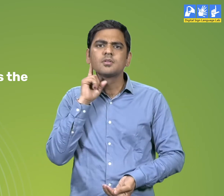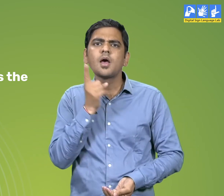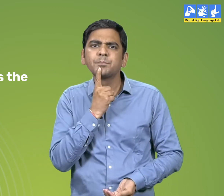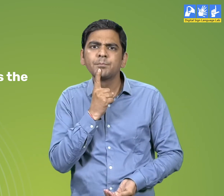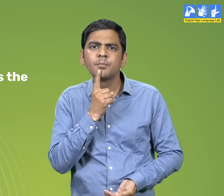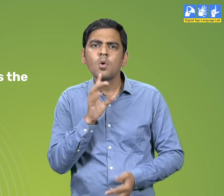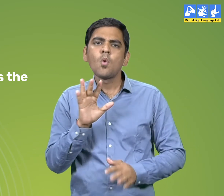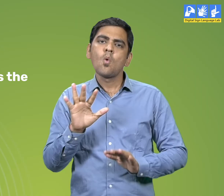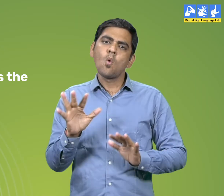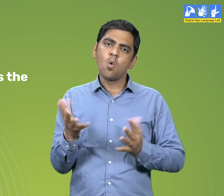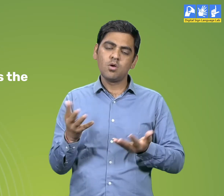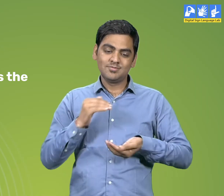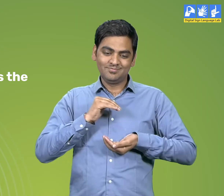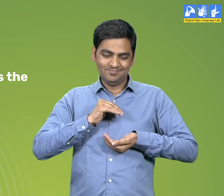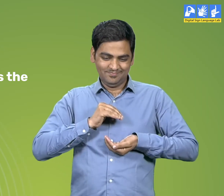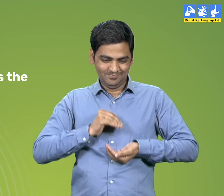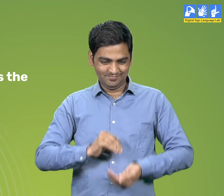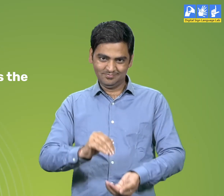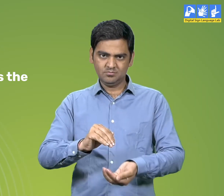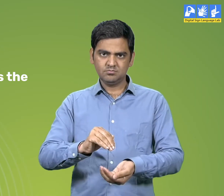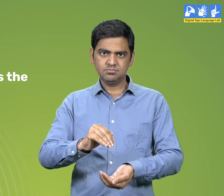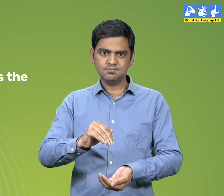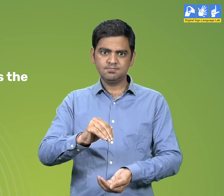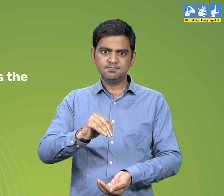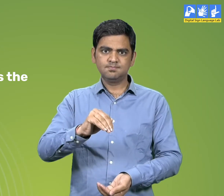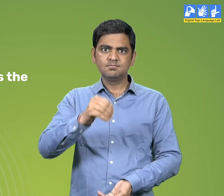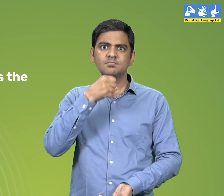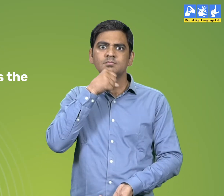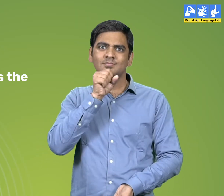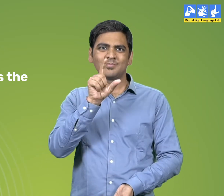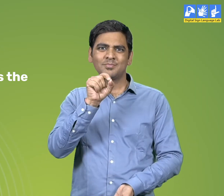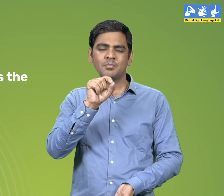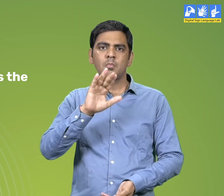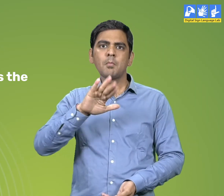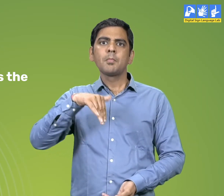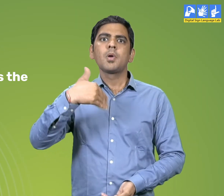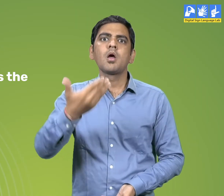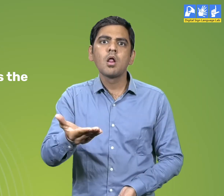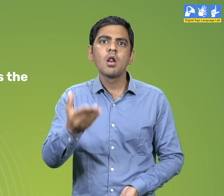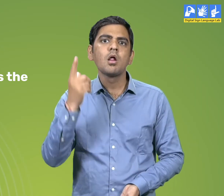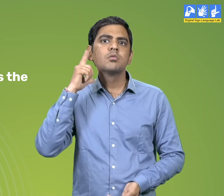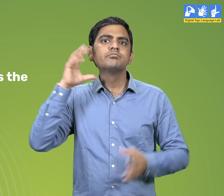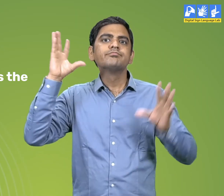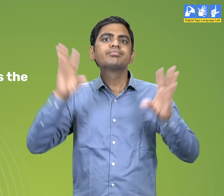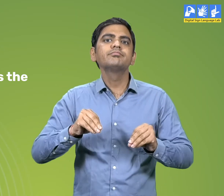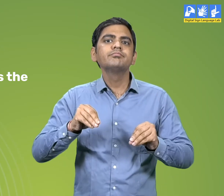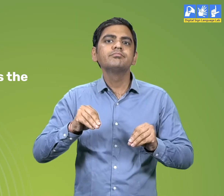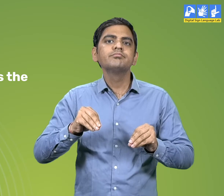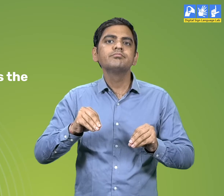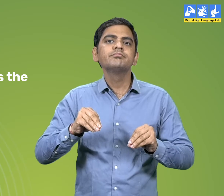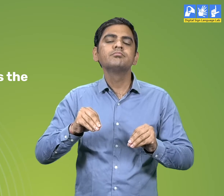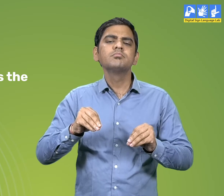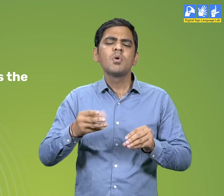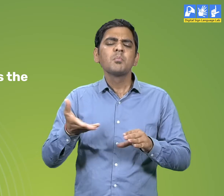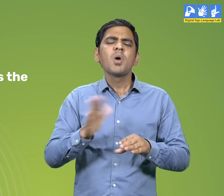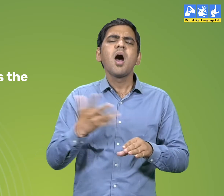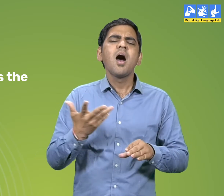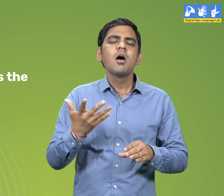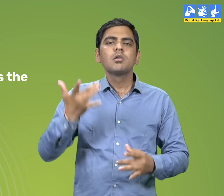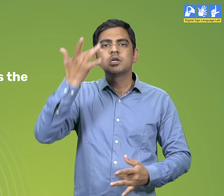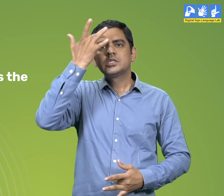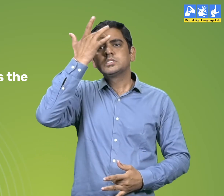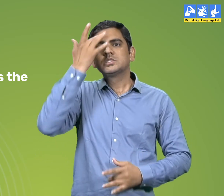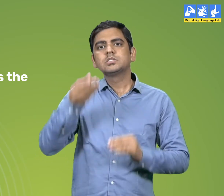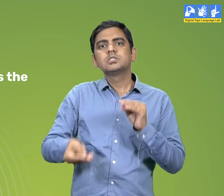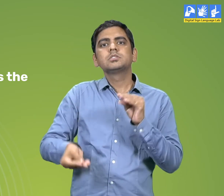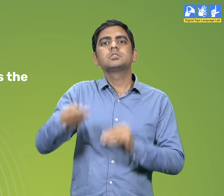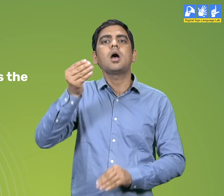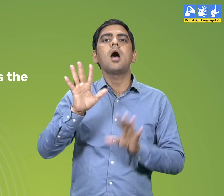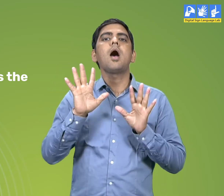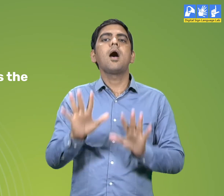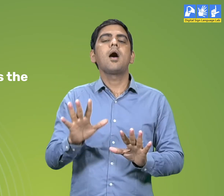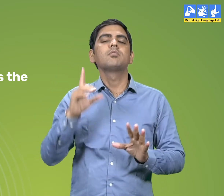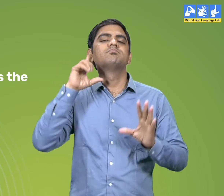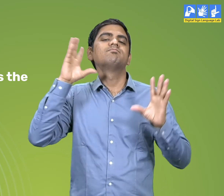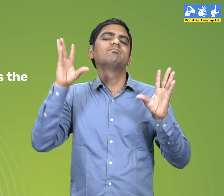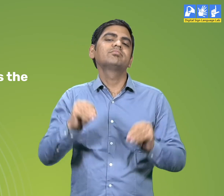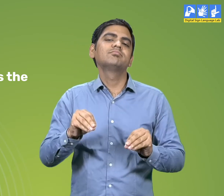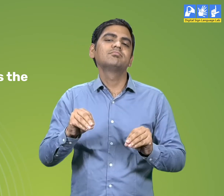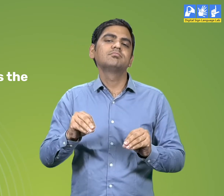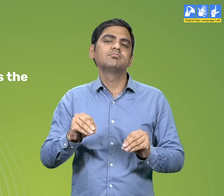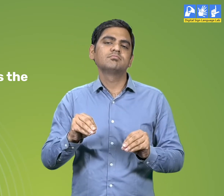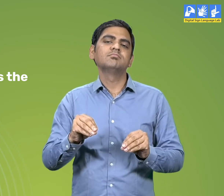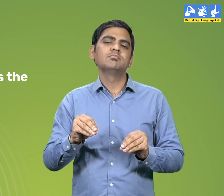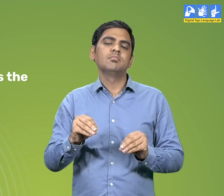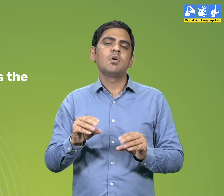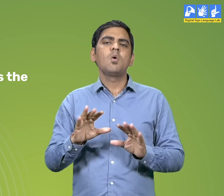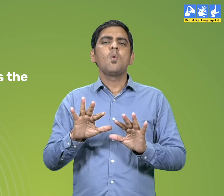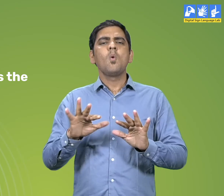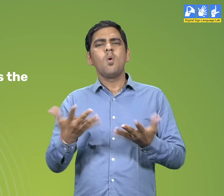like some born deaf, severe illness also causes hearing loss in hearing people,